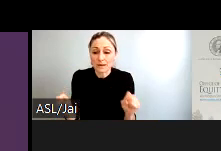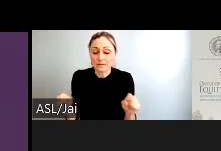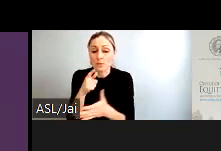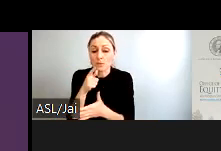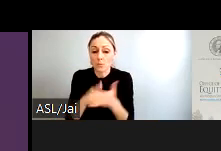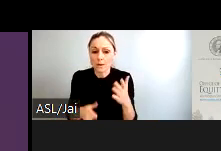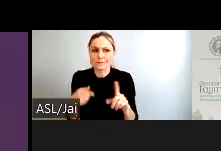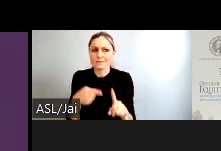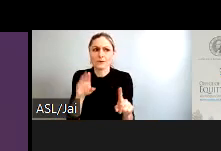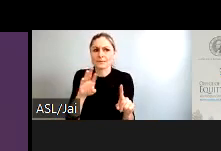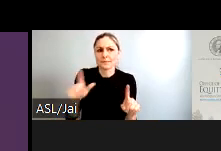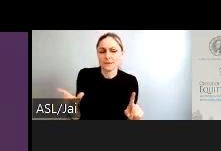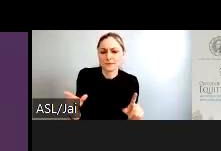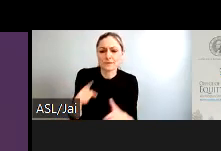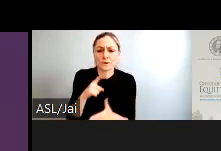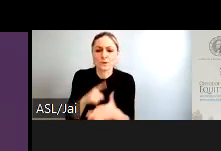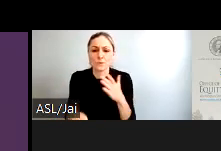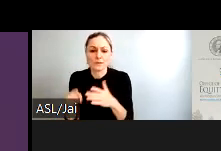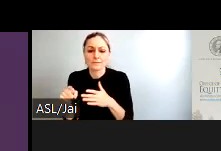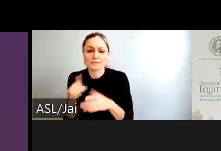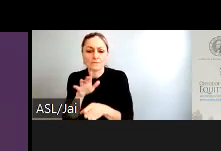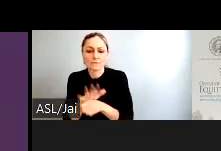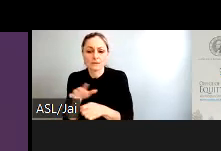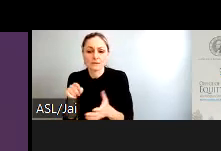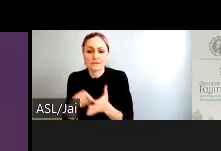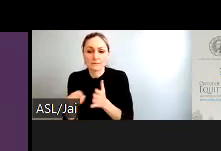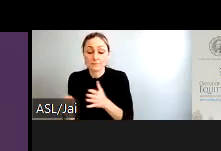a Bill and confirmation of payment. It could be a traditional receipt,